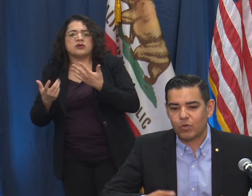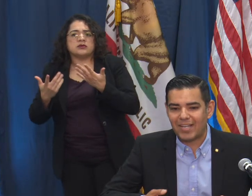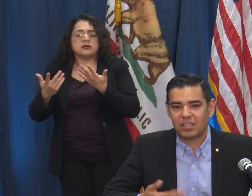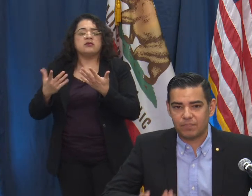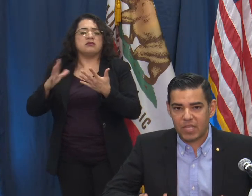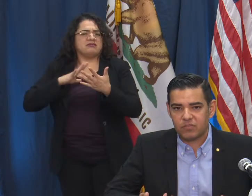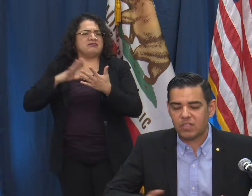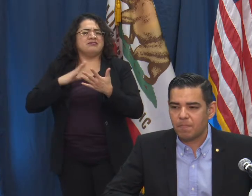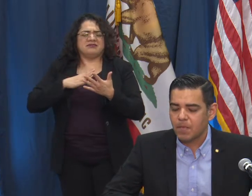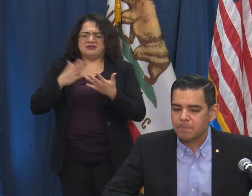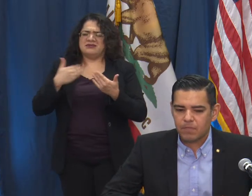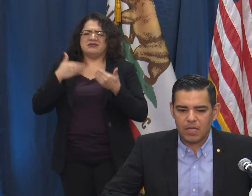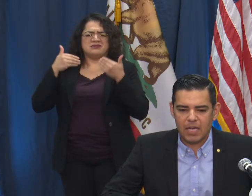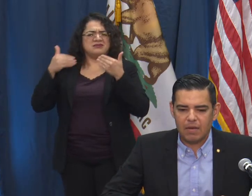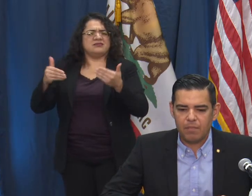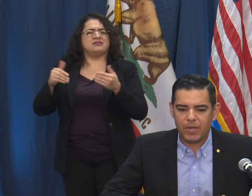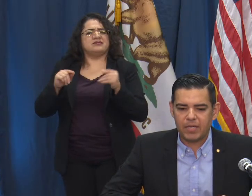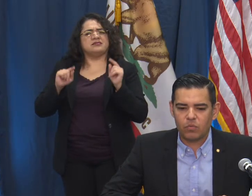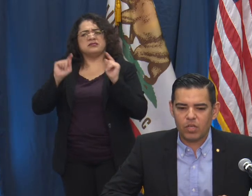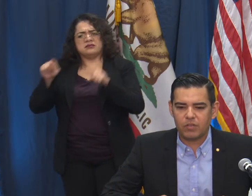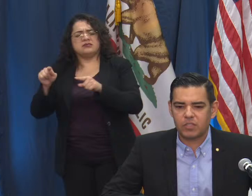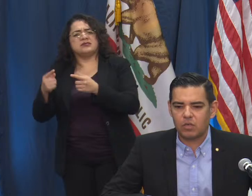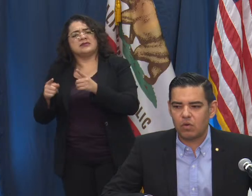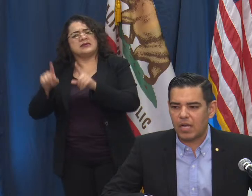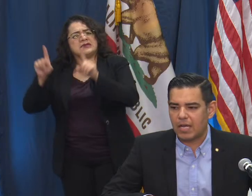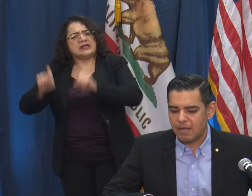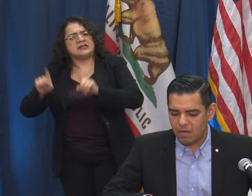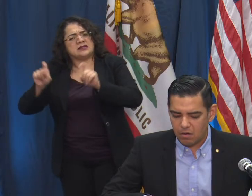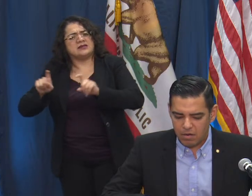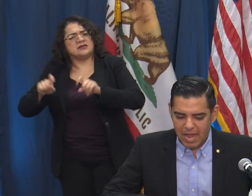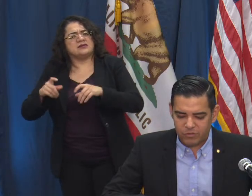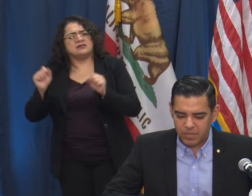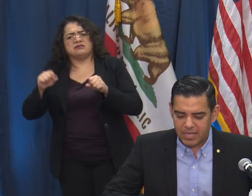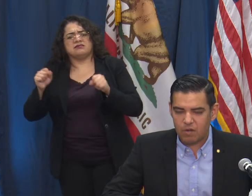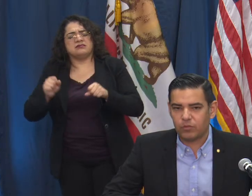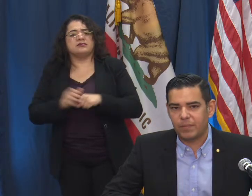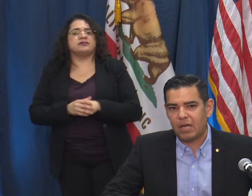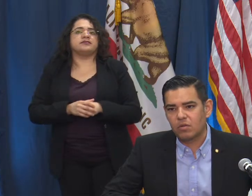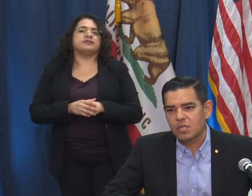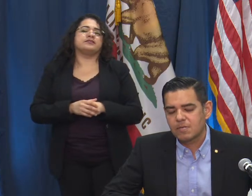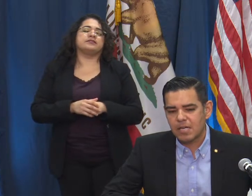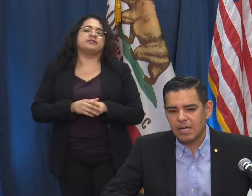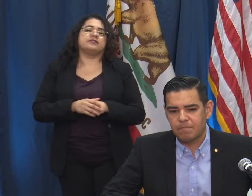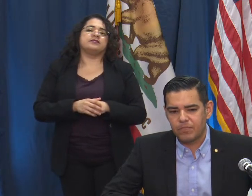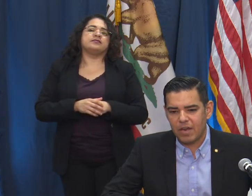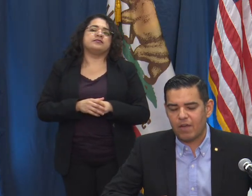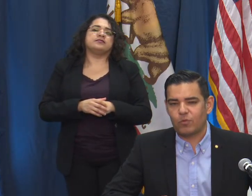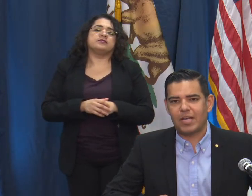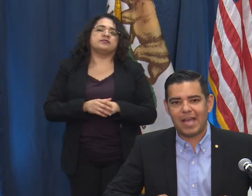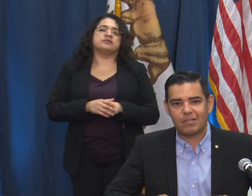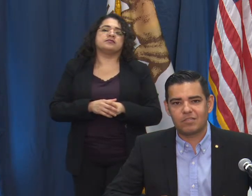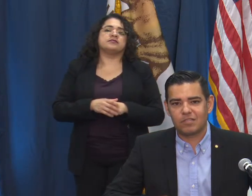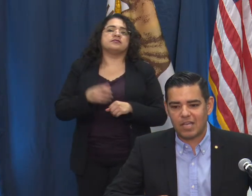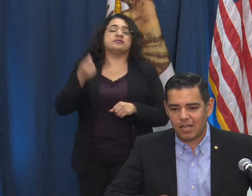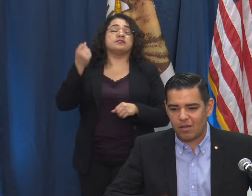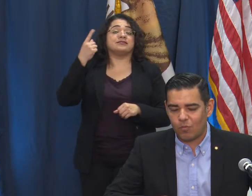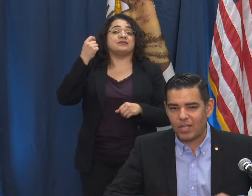try to get them tested but we also have to be careful. Eeryone has rights